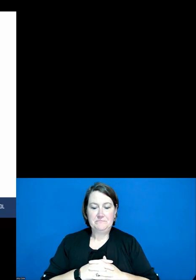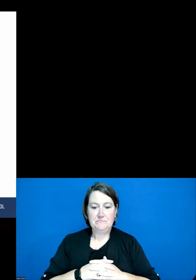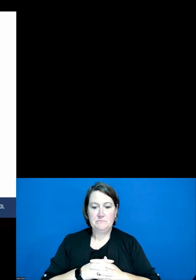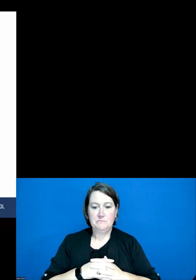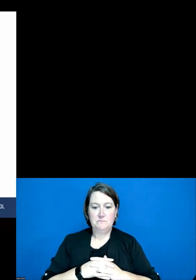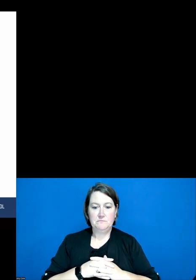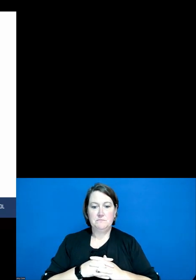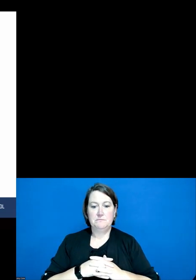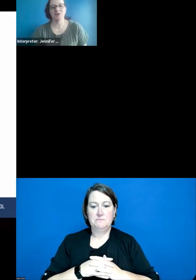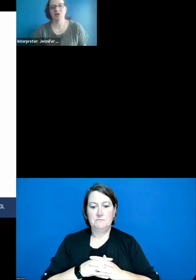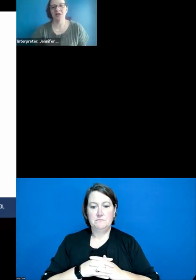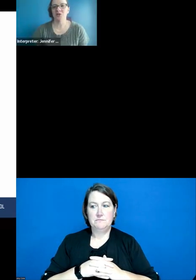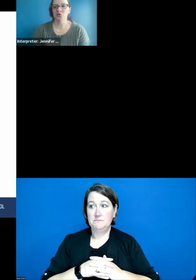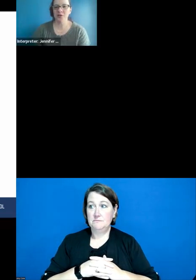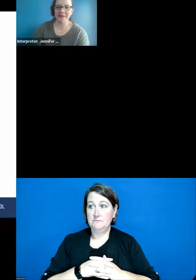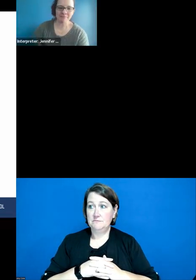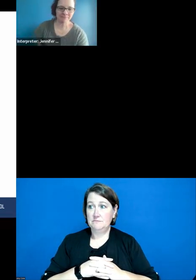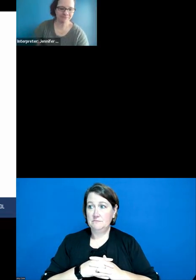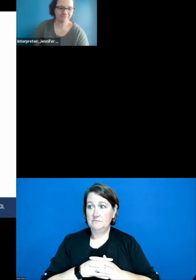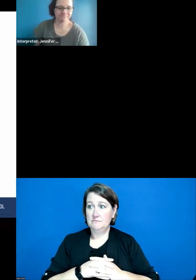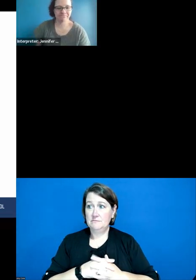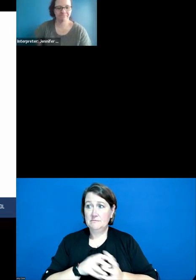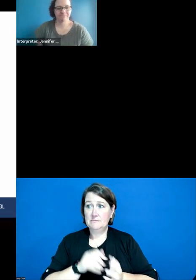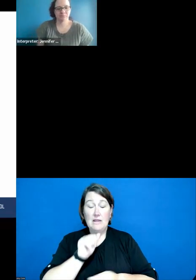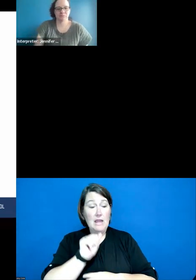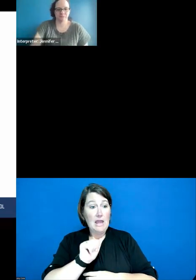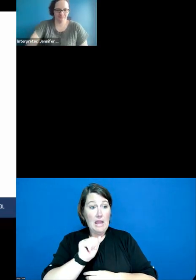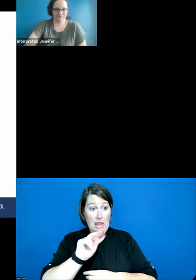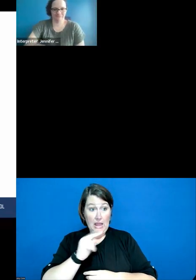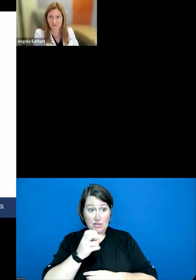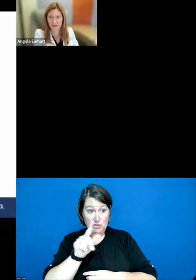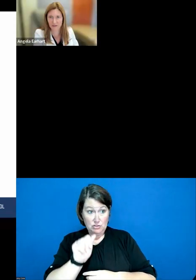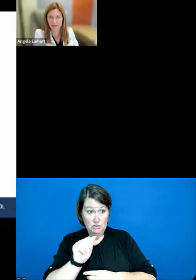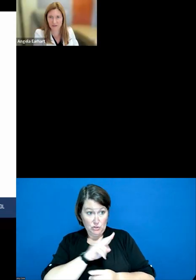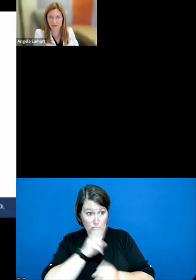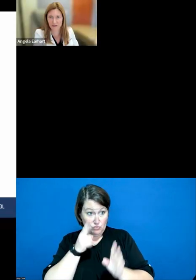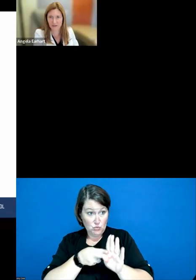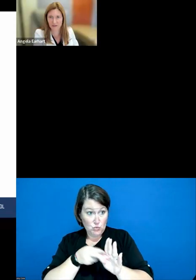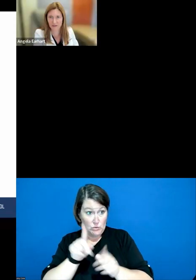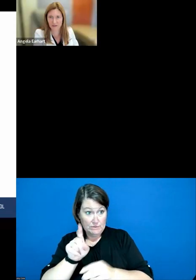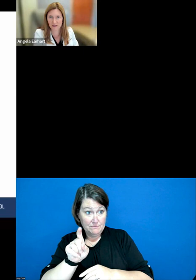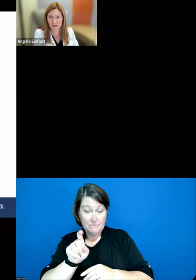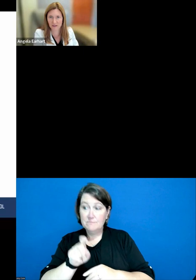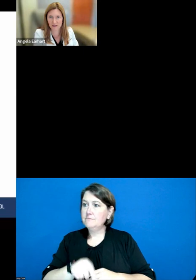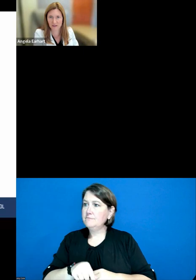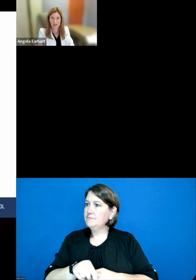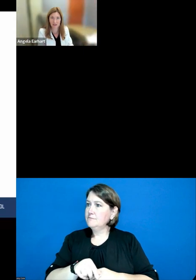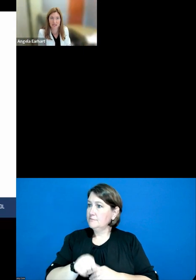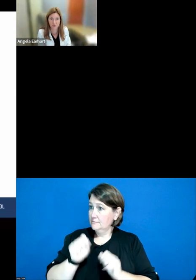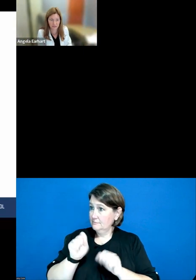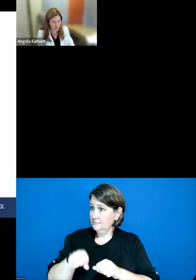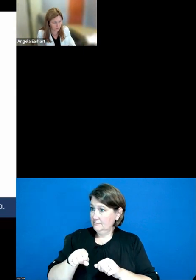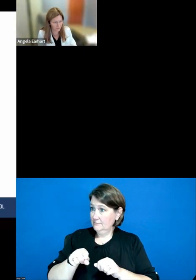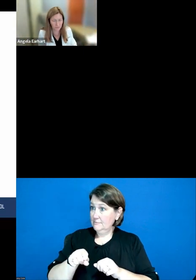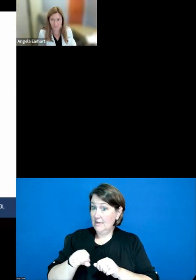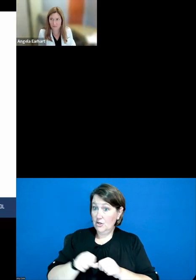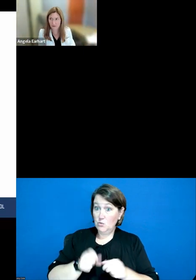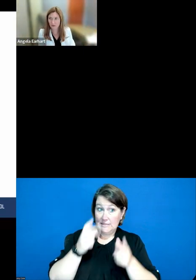Angela, are you joining? Yes. Let me see if I can start my video. Can you see me and hear me?